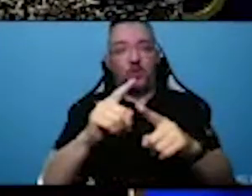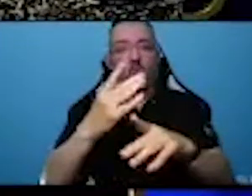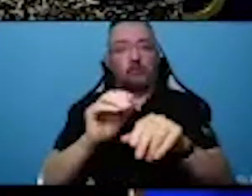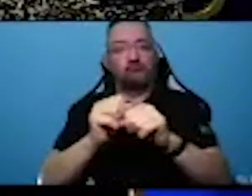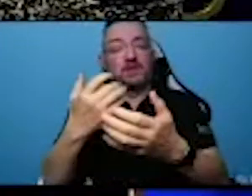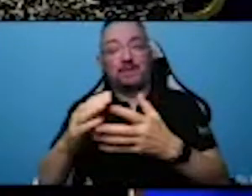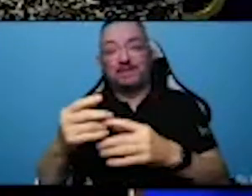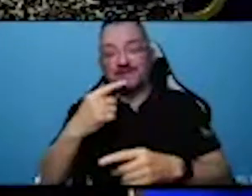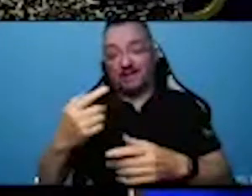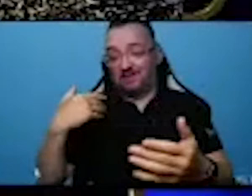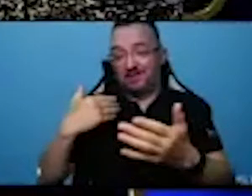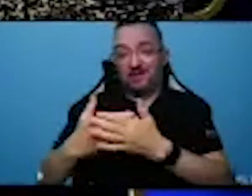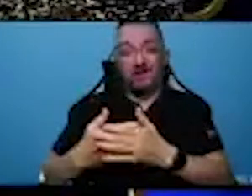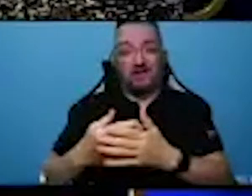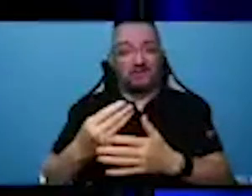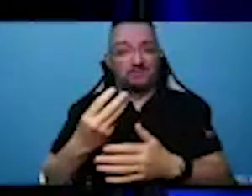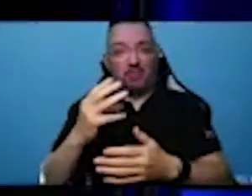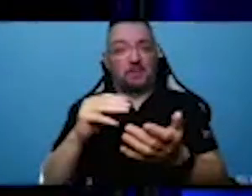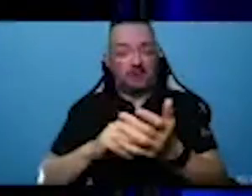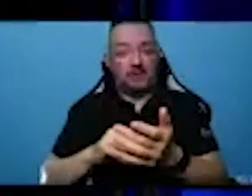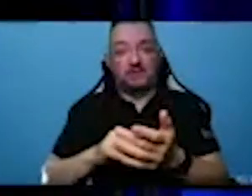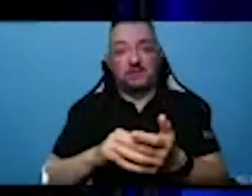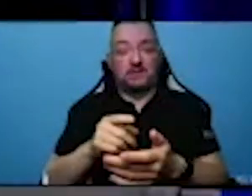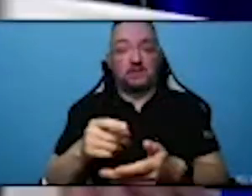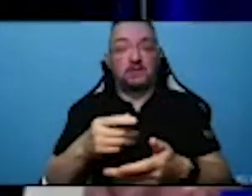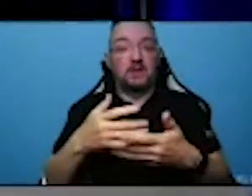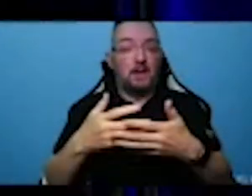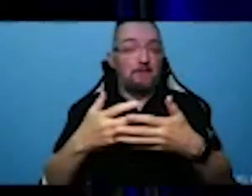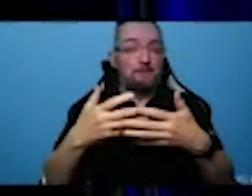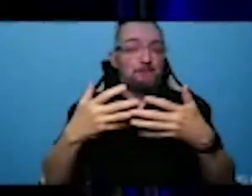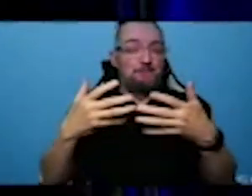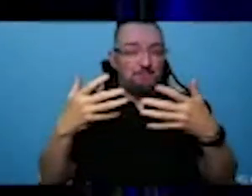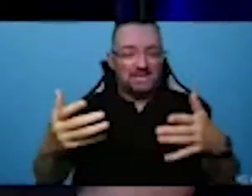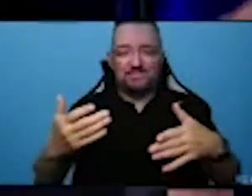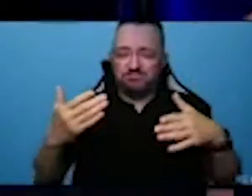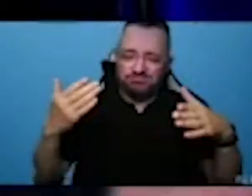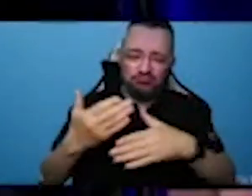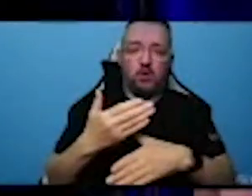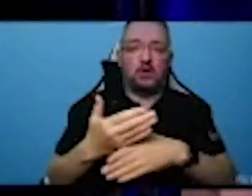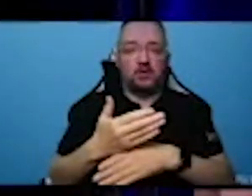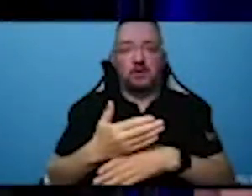Um, it's been a massive effort and it's the hope of everybody who was involved, was involved with the RSE and who had